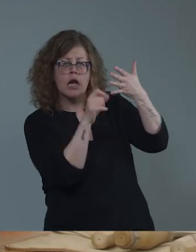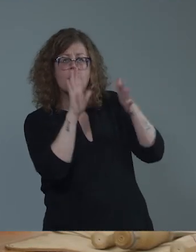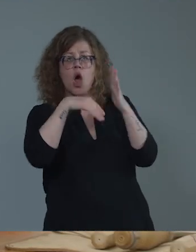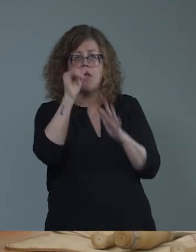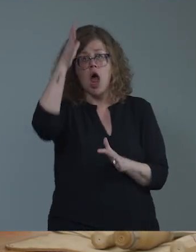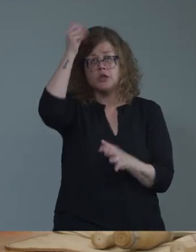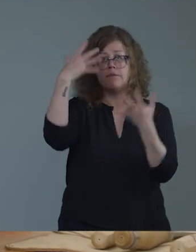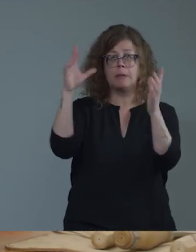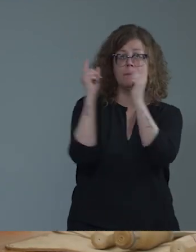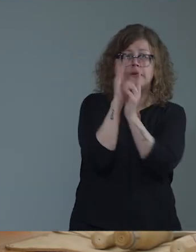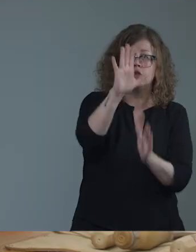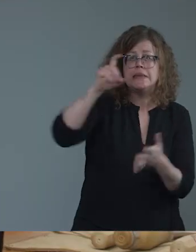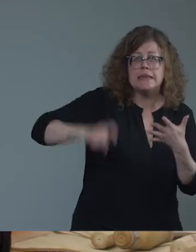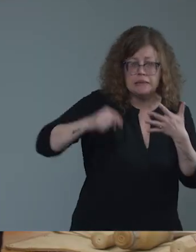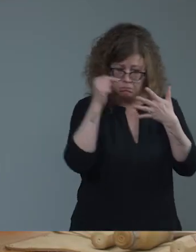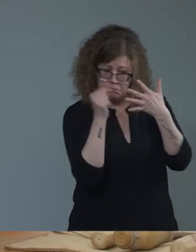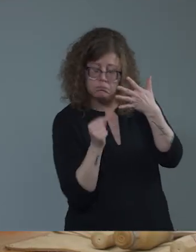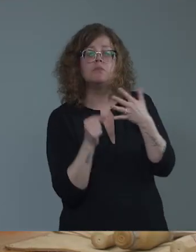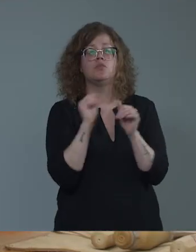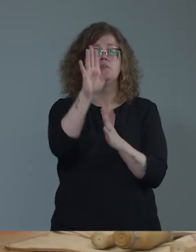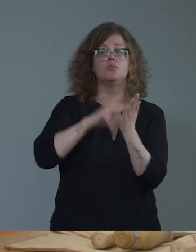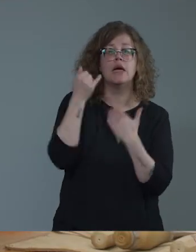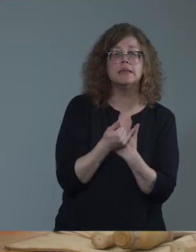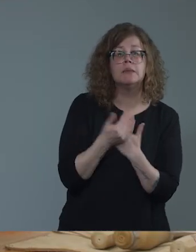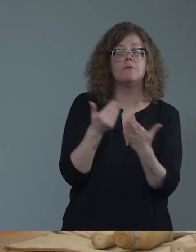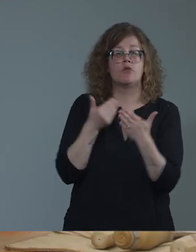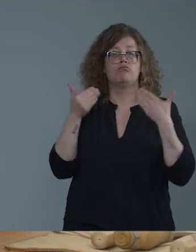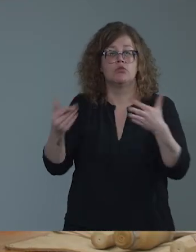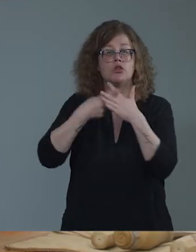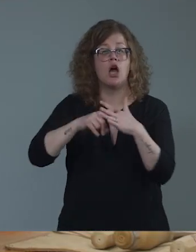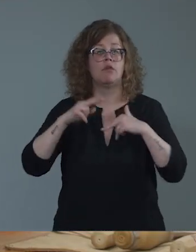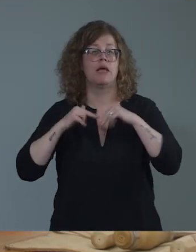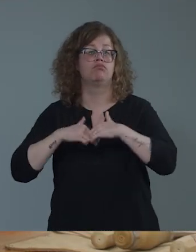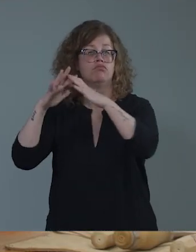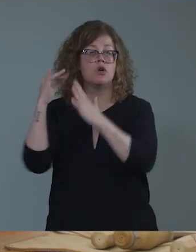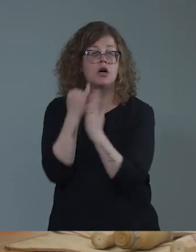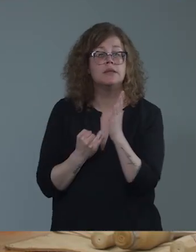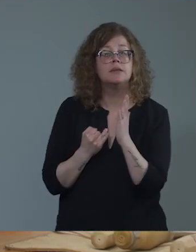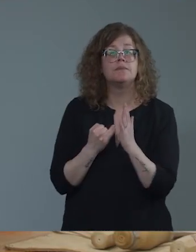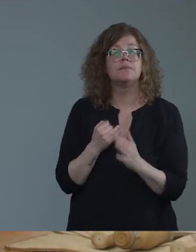you start with a vague idea and then that idea, there is a point where it's no longer